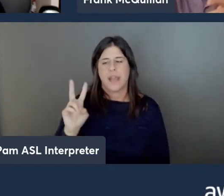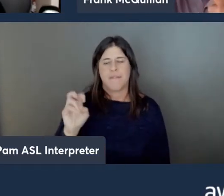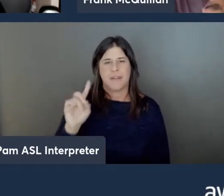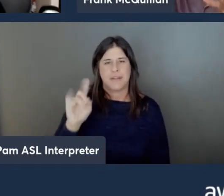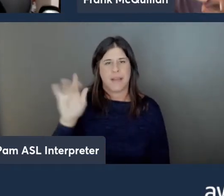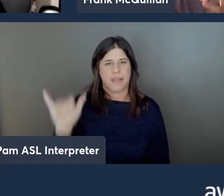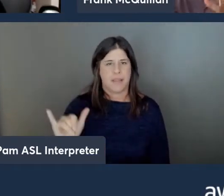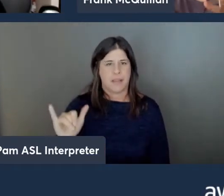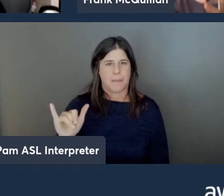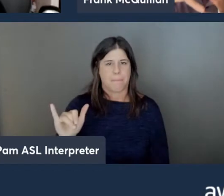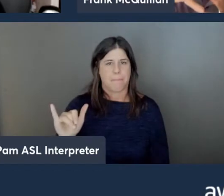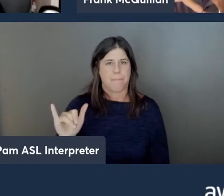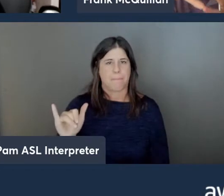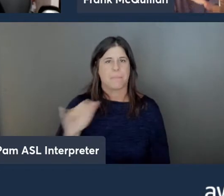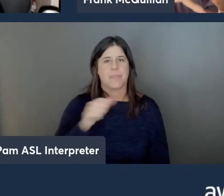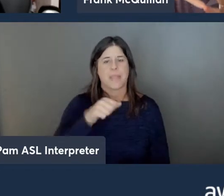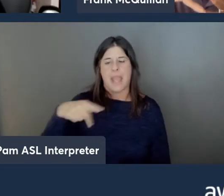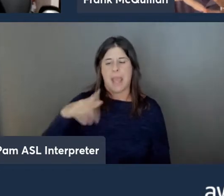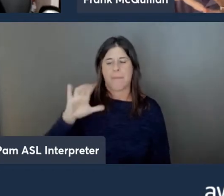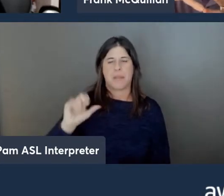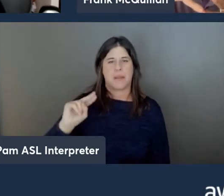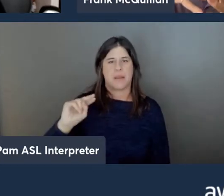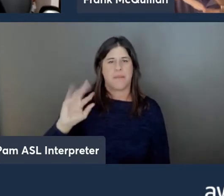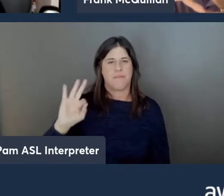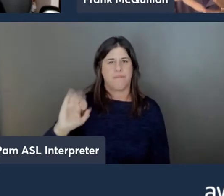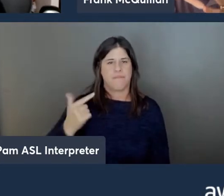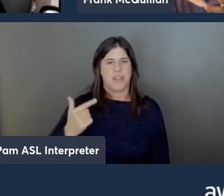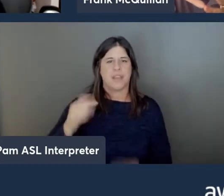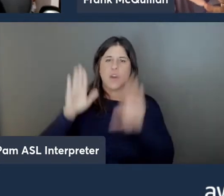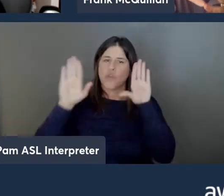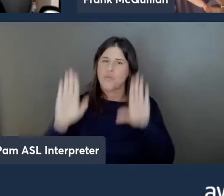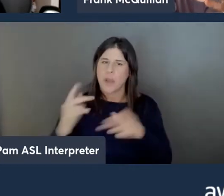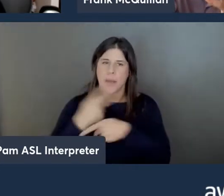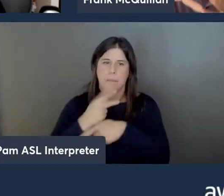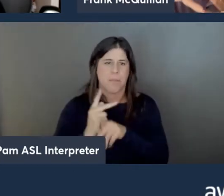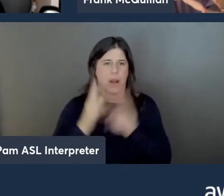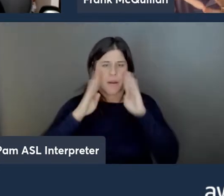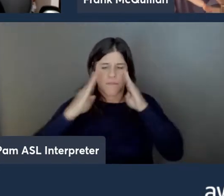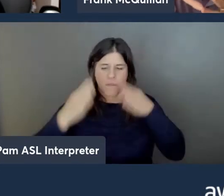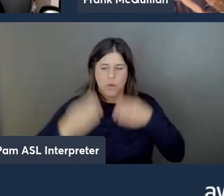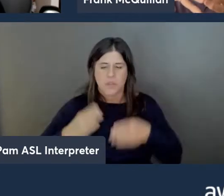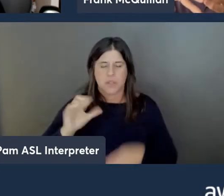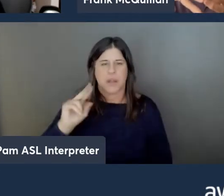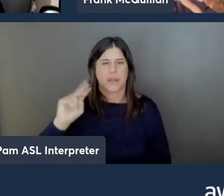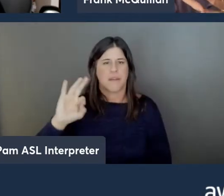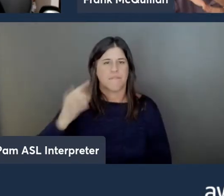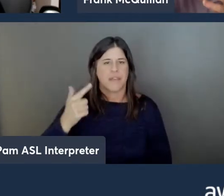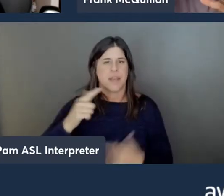So AppConfig is great product focused on configurations and feature flags.